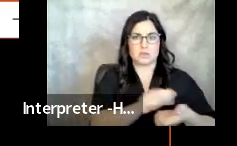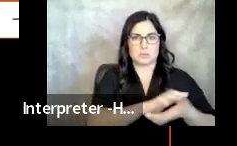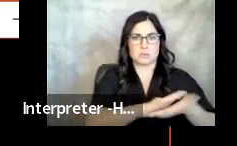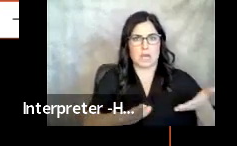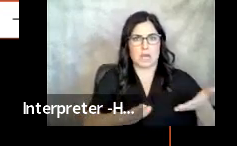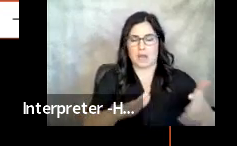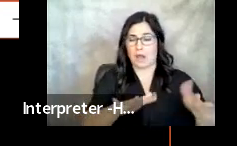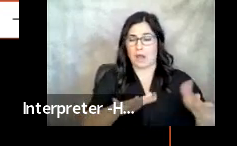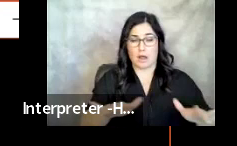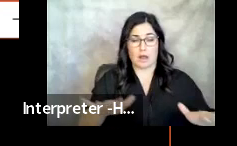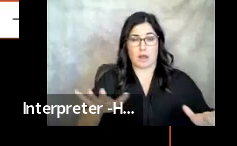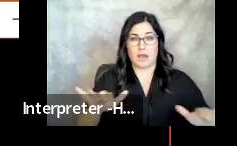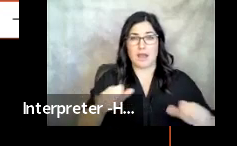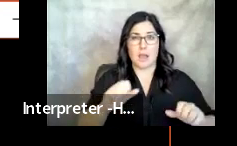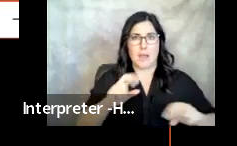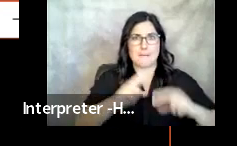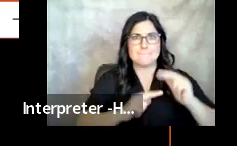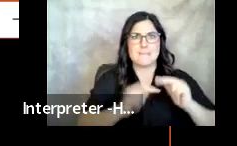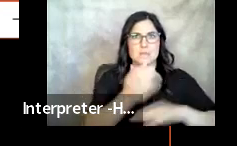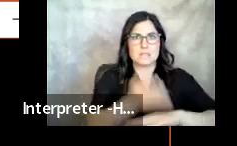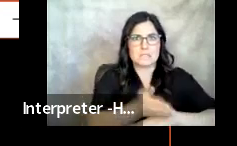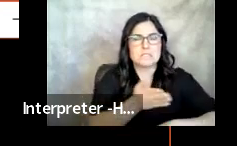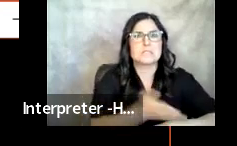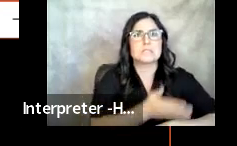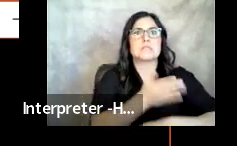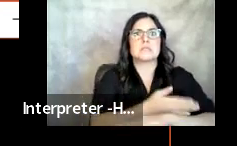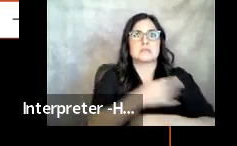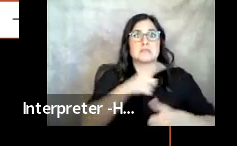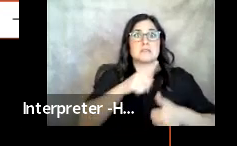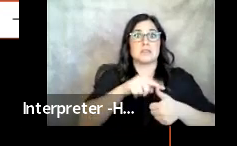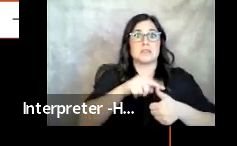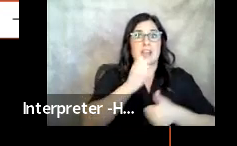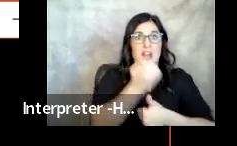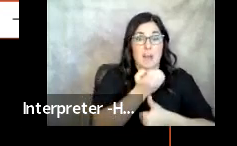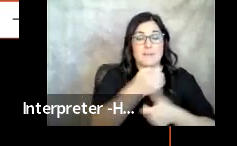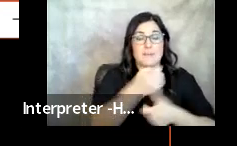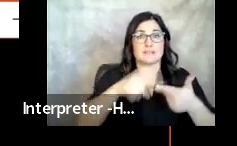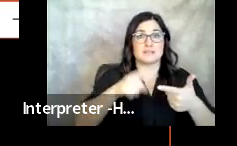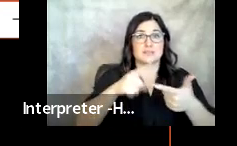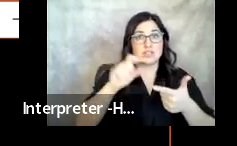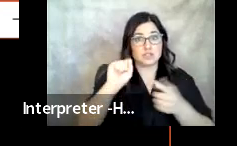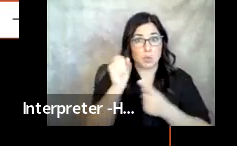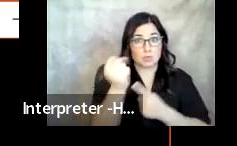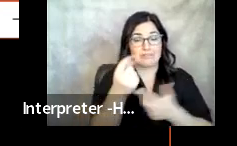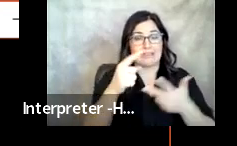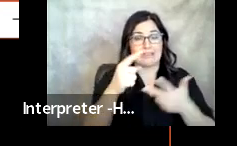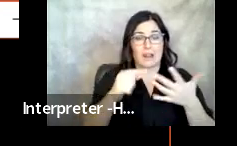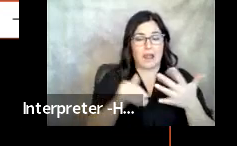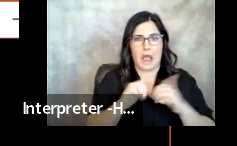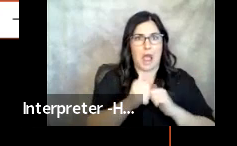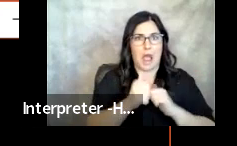How are you going to rebuild it socially and economically. Especially considering that.